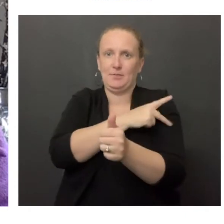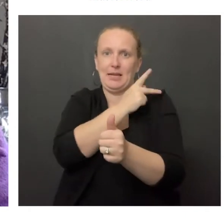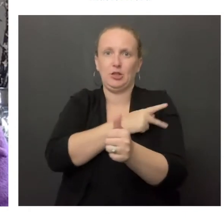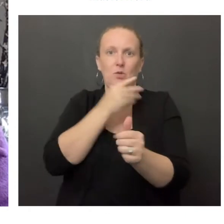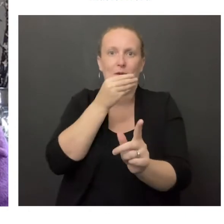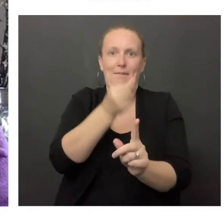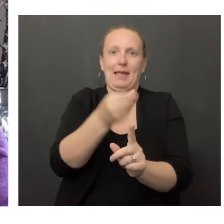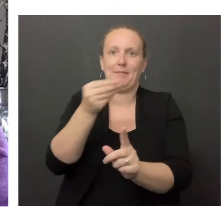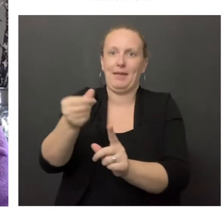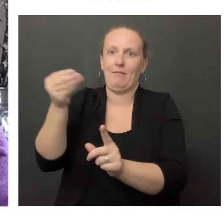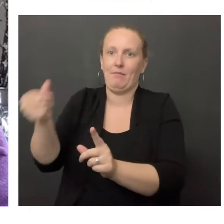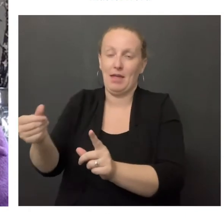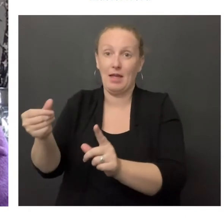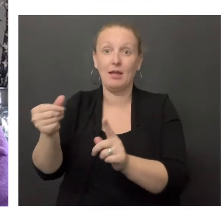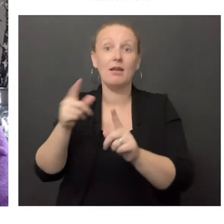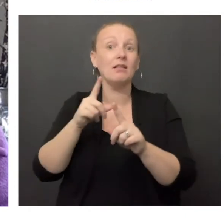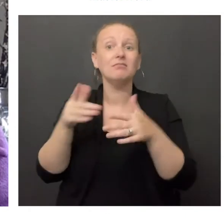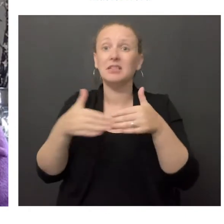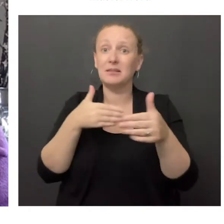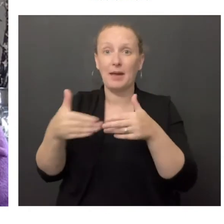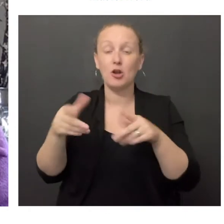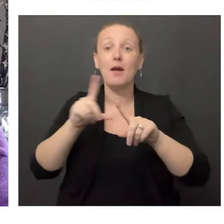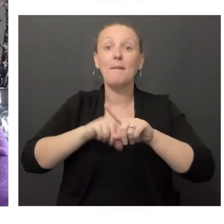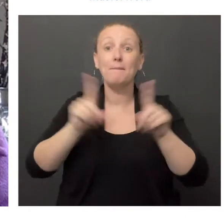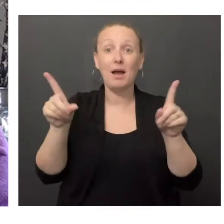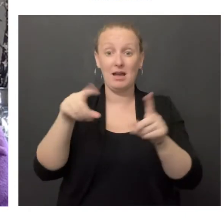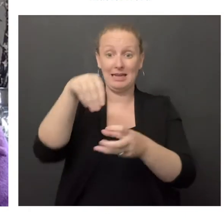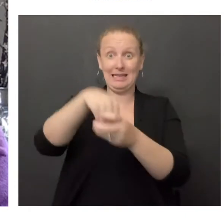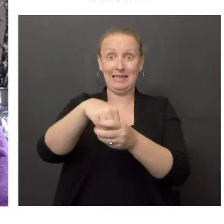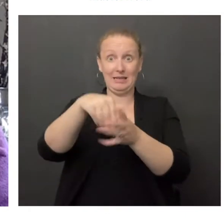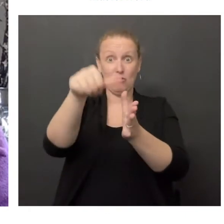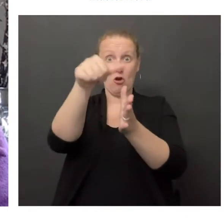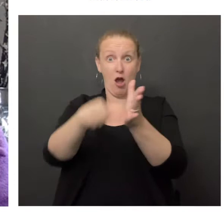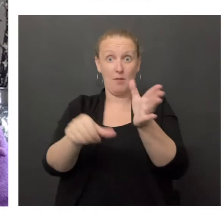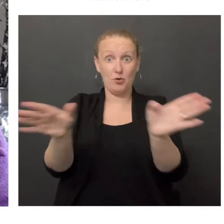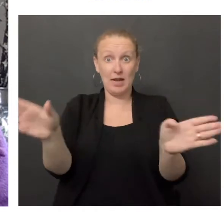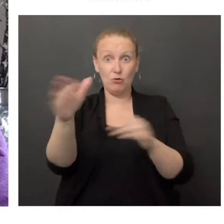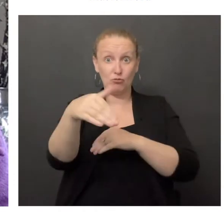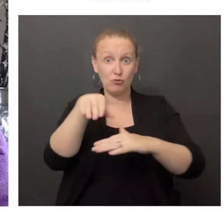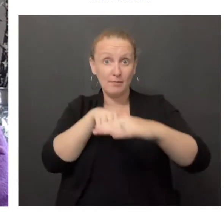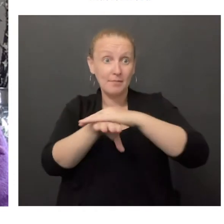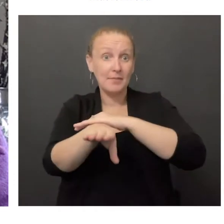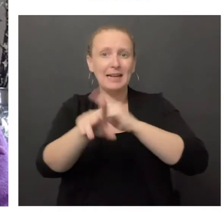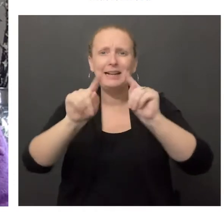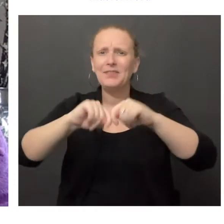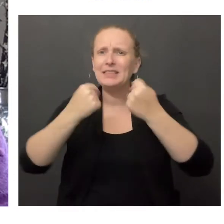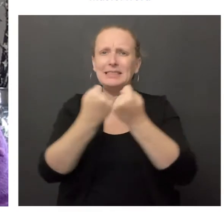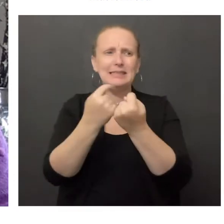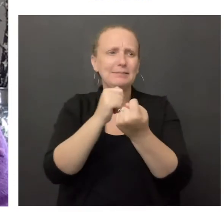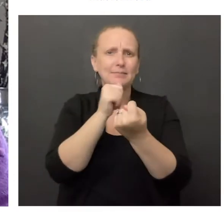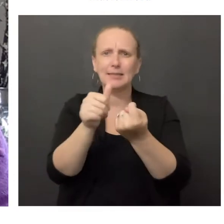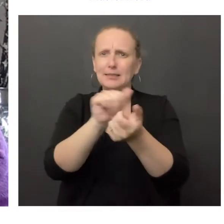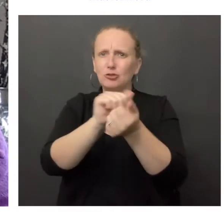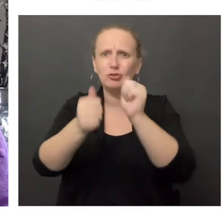an operating room the team doesn't change. So, you still have the same team in